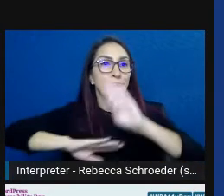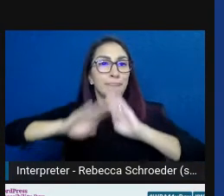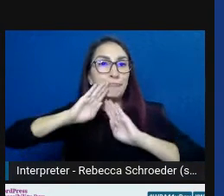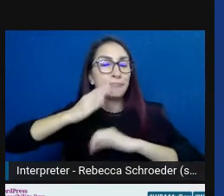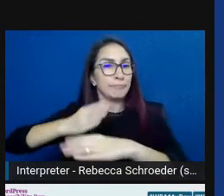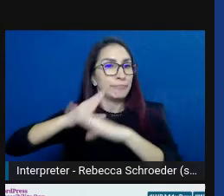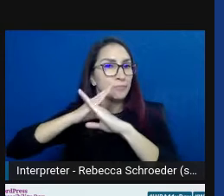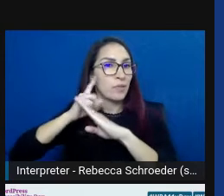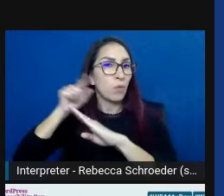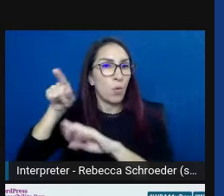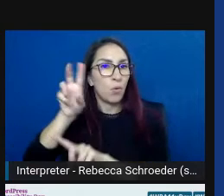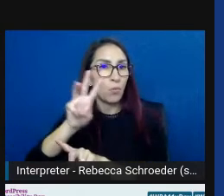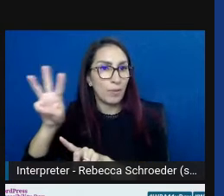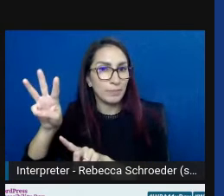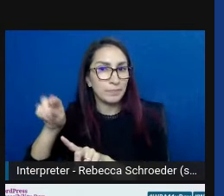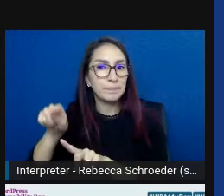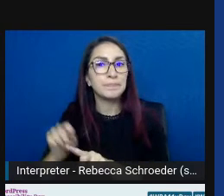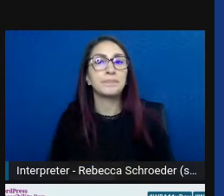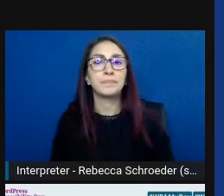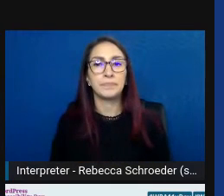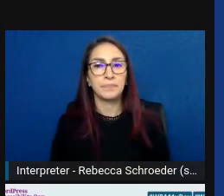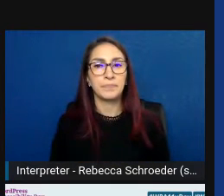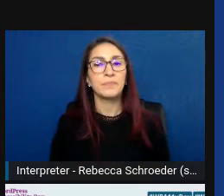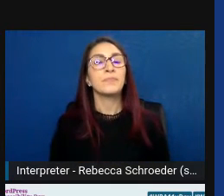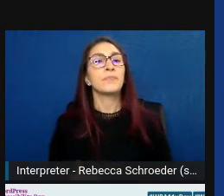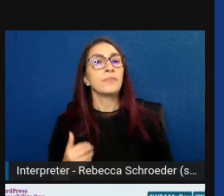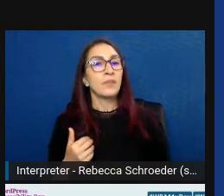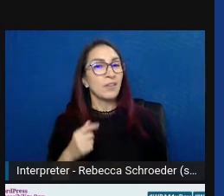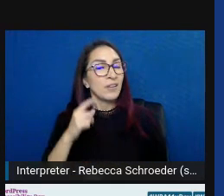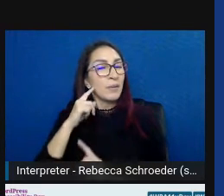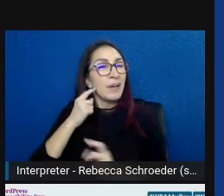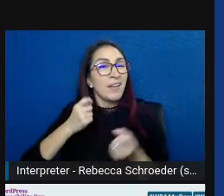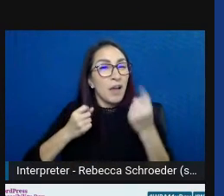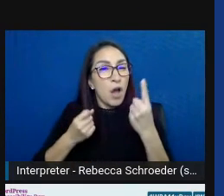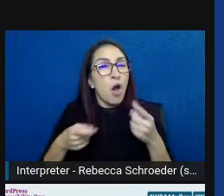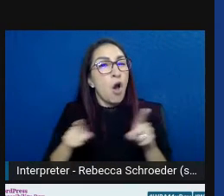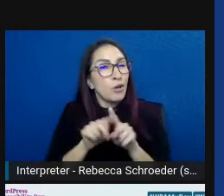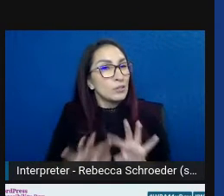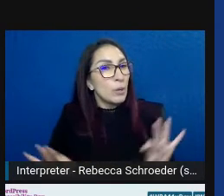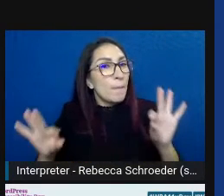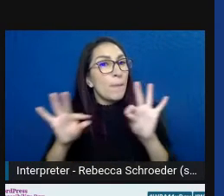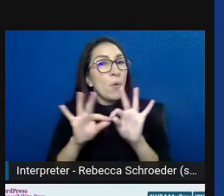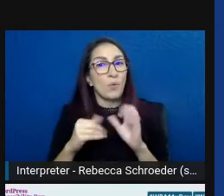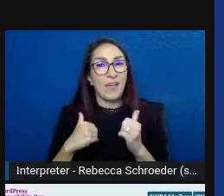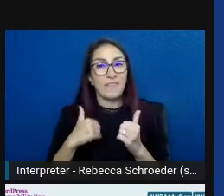Then to that number, you have to add folks that have temporary impairments.